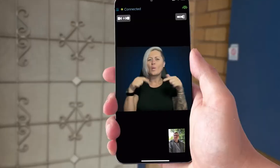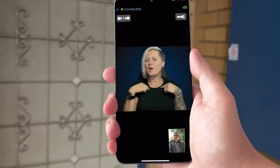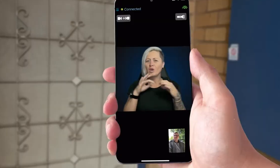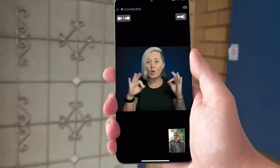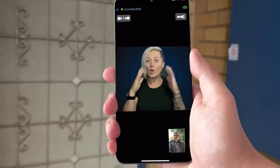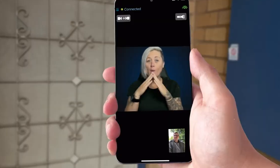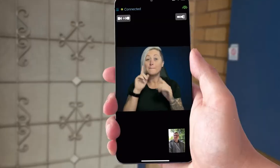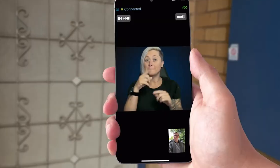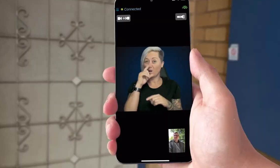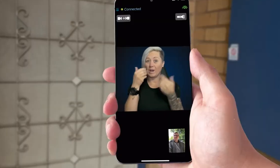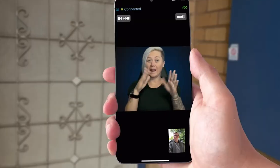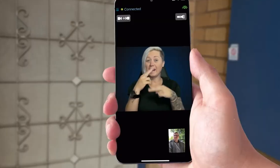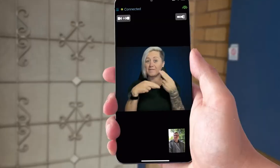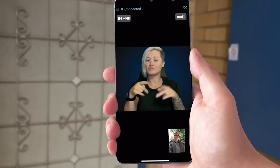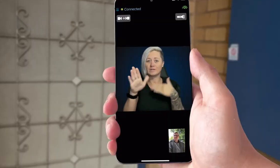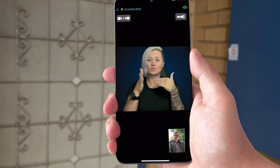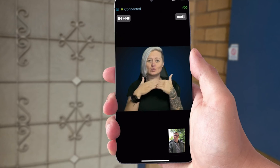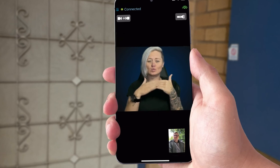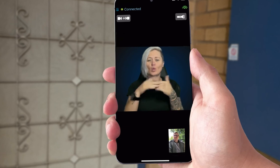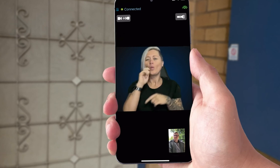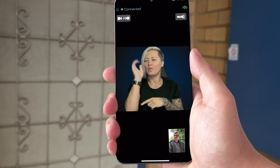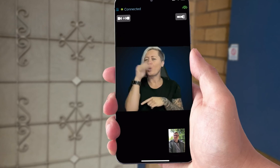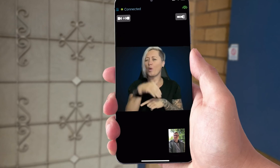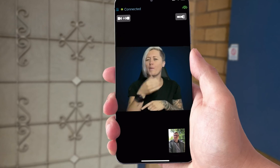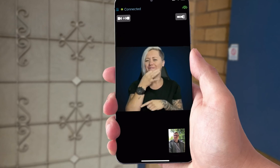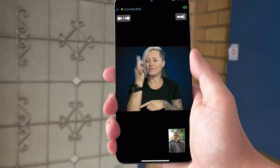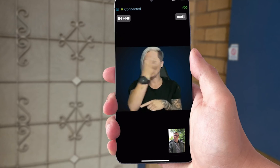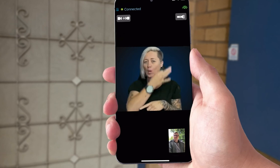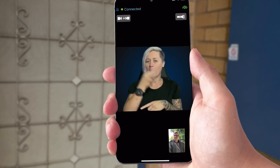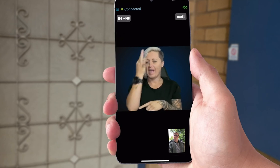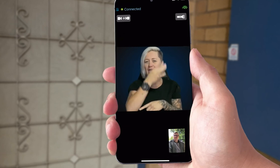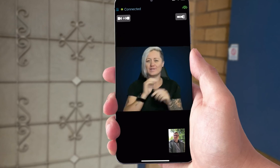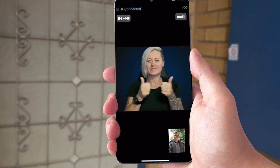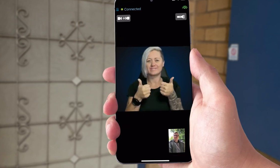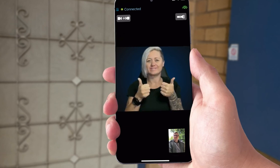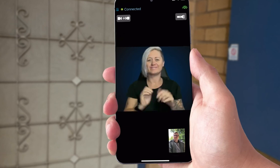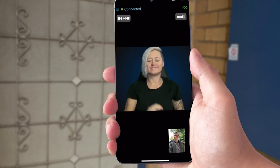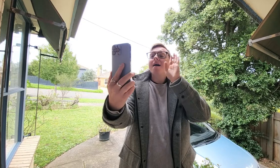we're not home, but you can leave the present at the door. We'll be home in a couple of hours